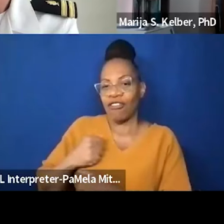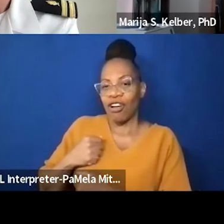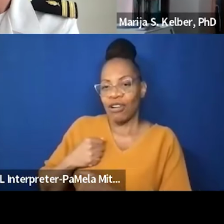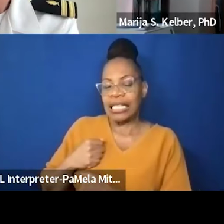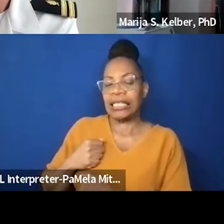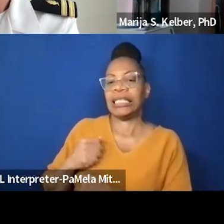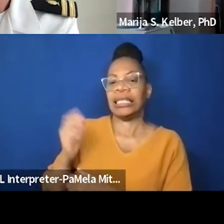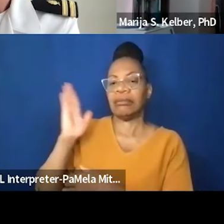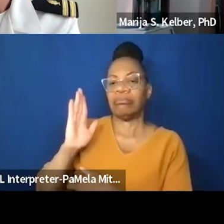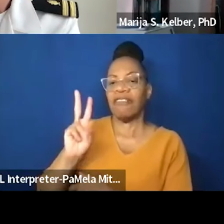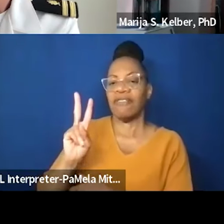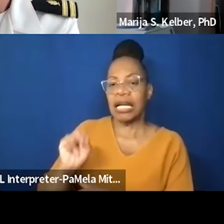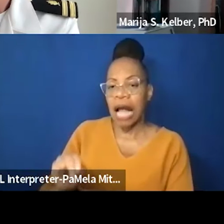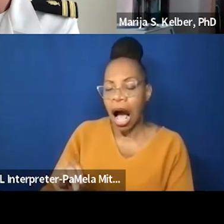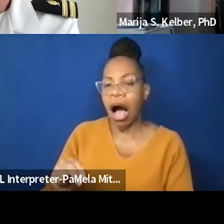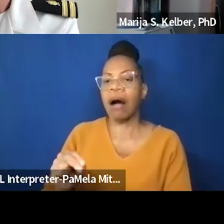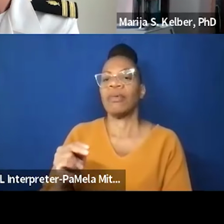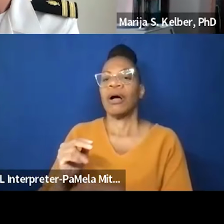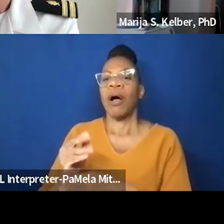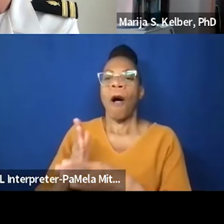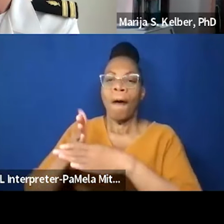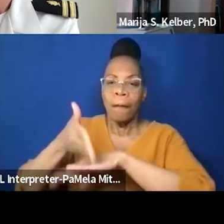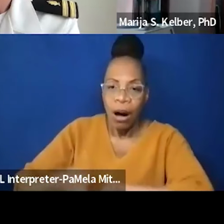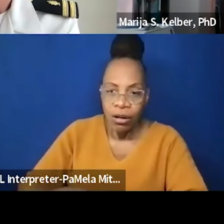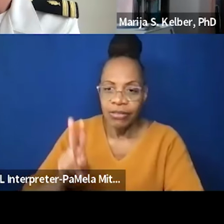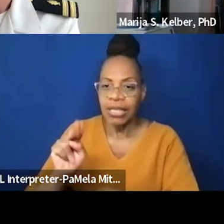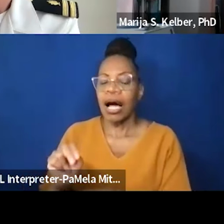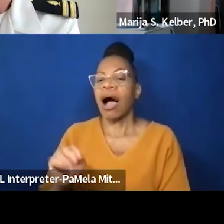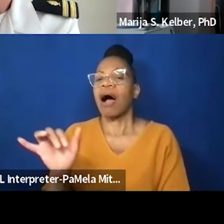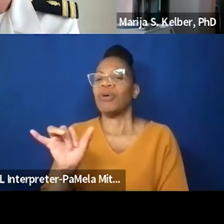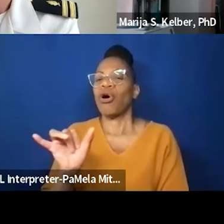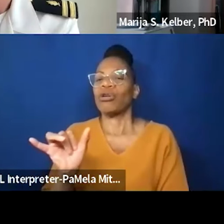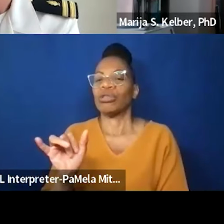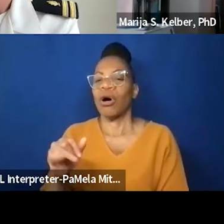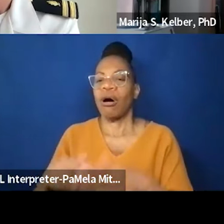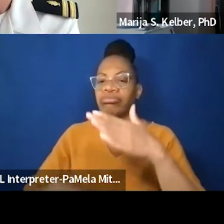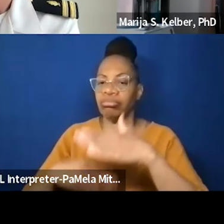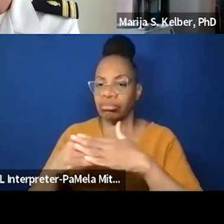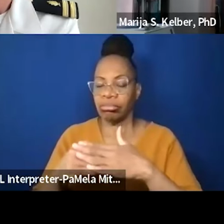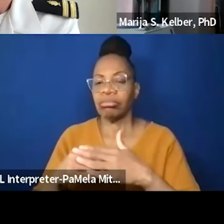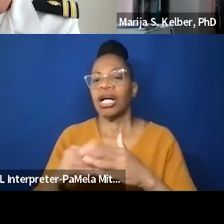Cold War era in the '80s, Gulf War era up to current OIF/OEF veterans.